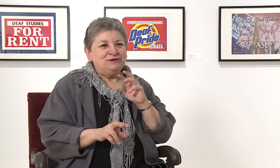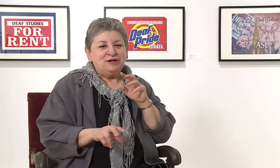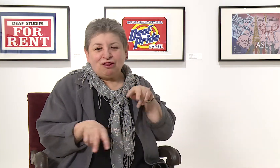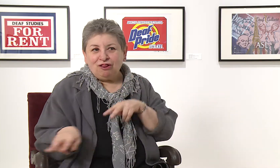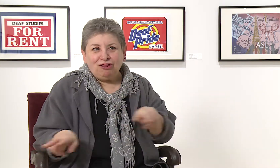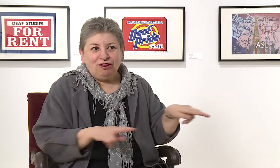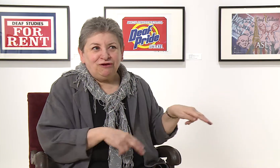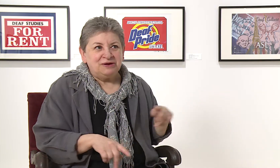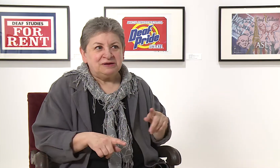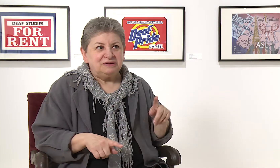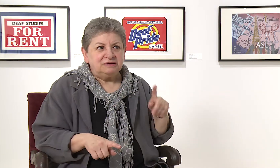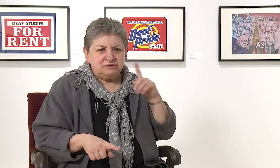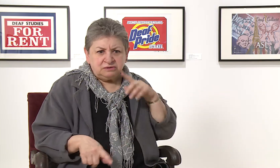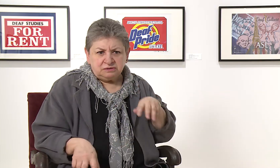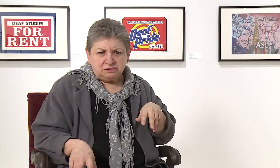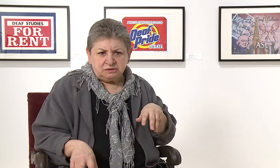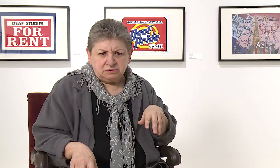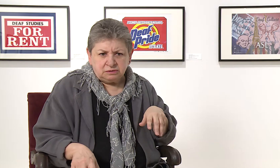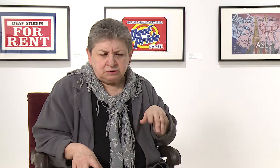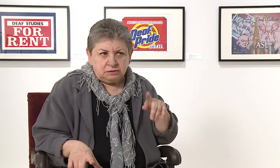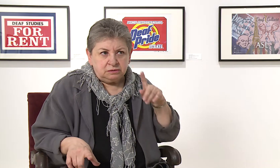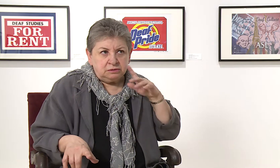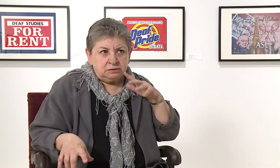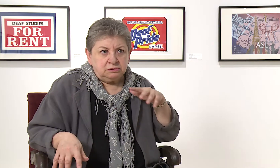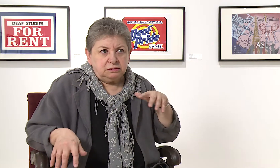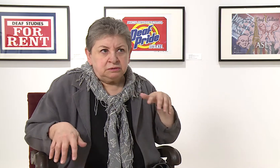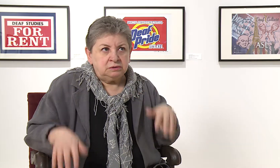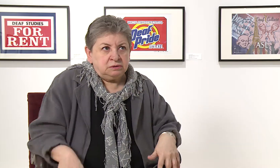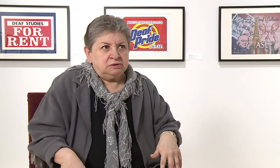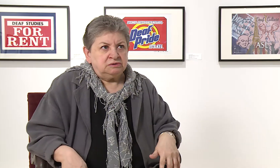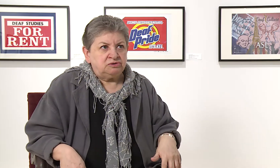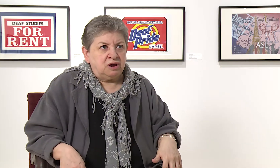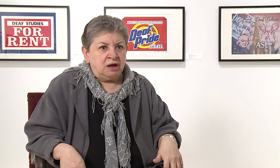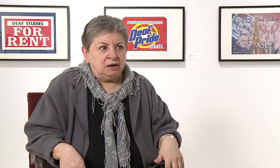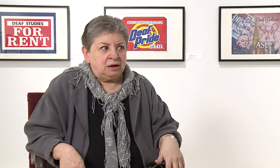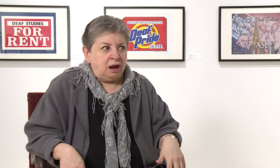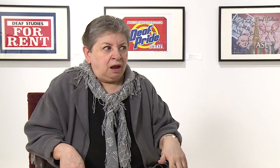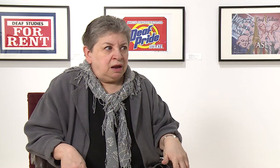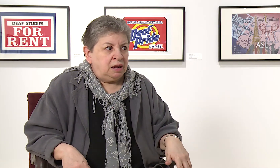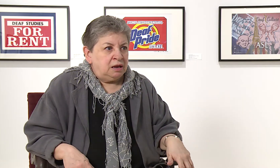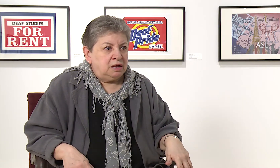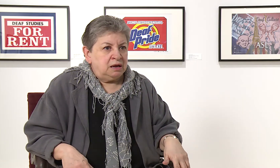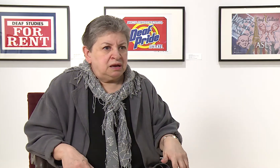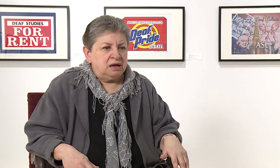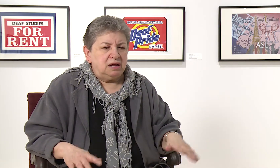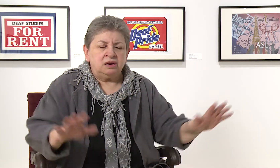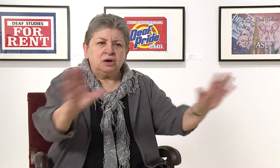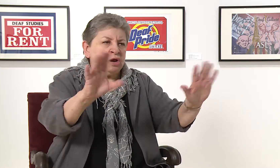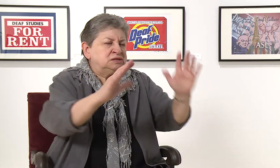My classmates and I were excited to show our professor our latest artworks about the Deaf experience,